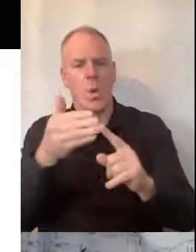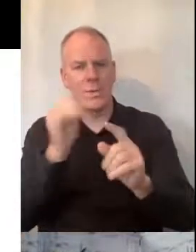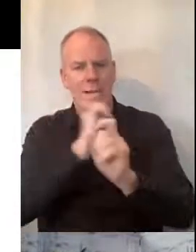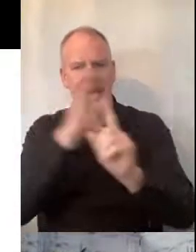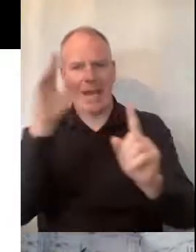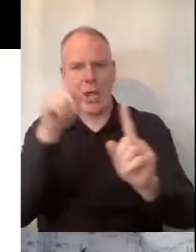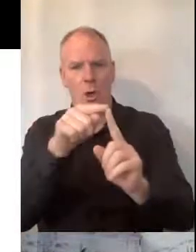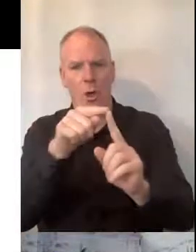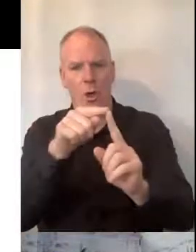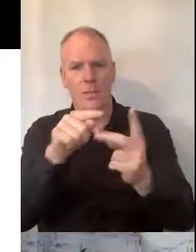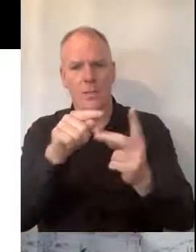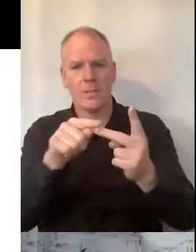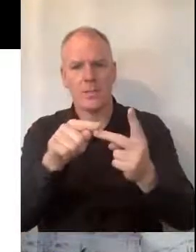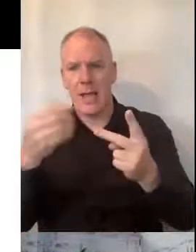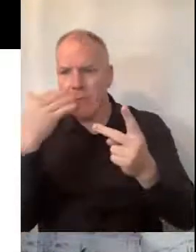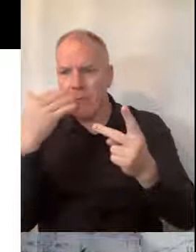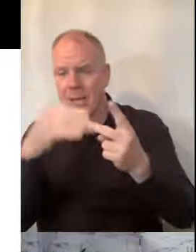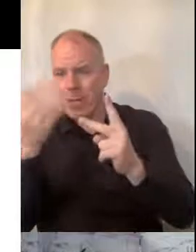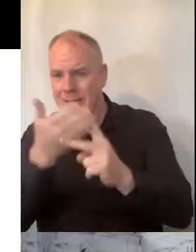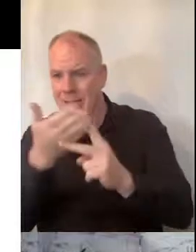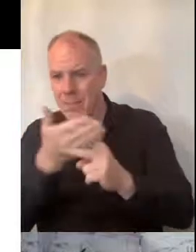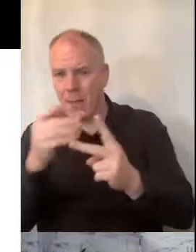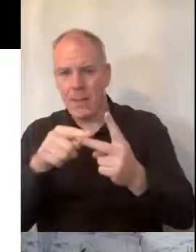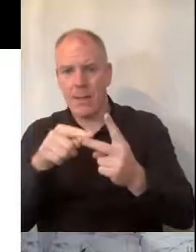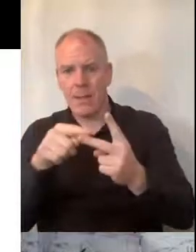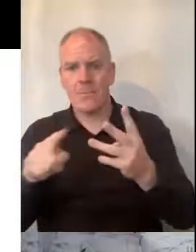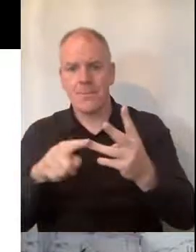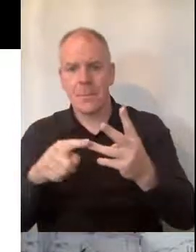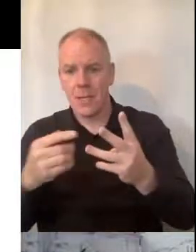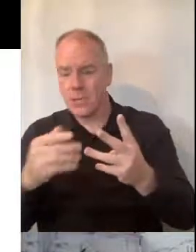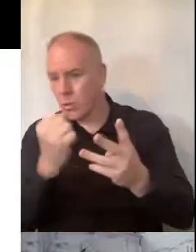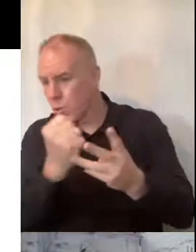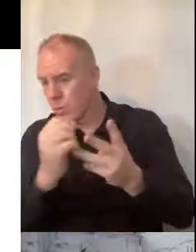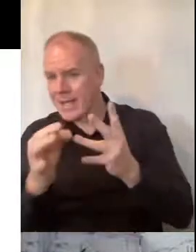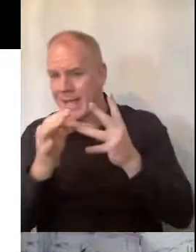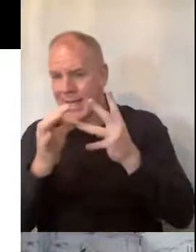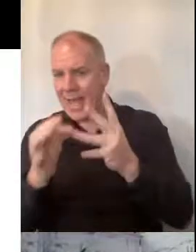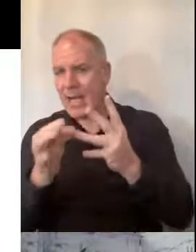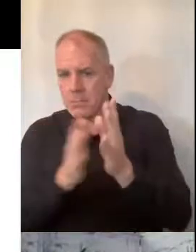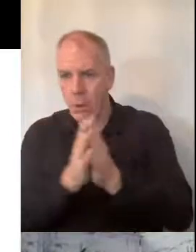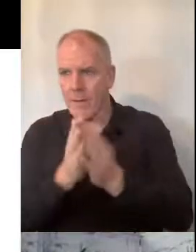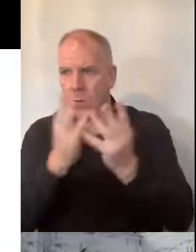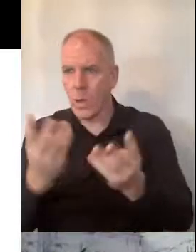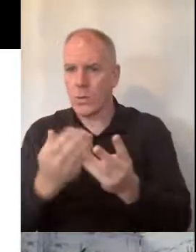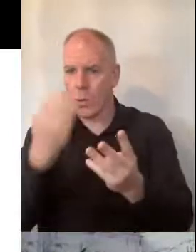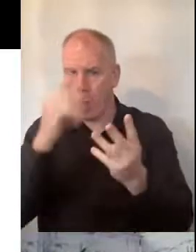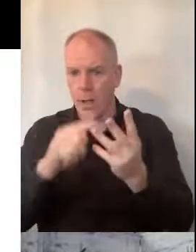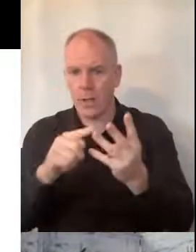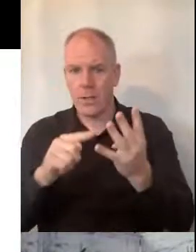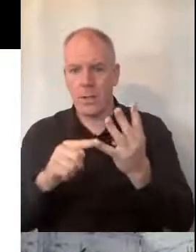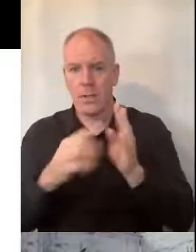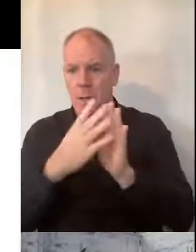Is my content accessible? Army learners engaged and motivated to learn have I modeled effective